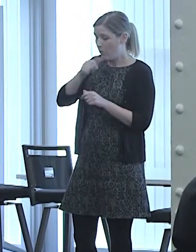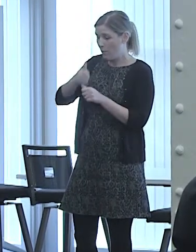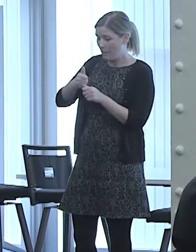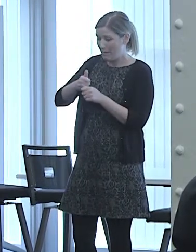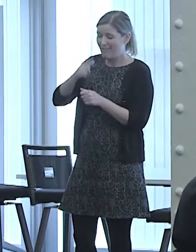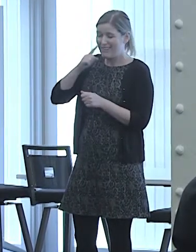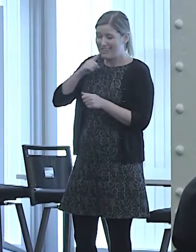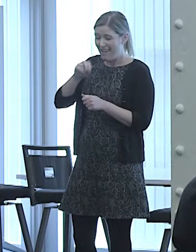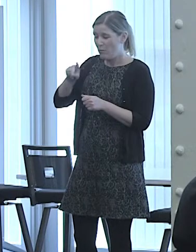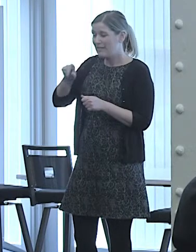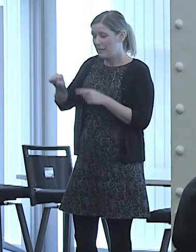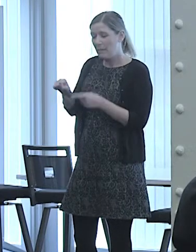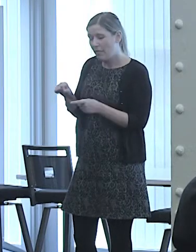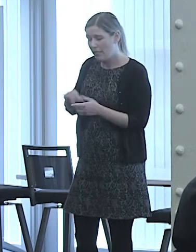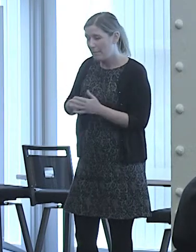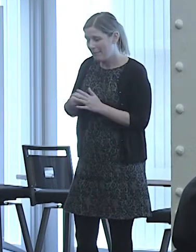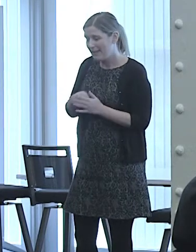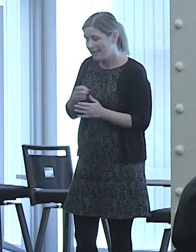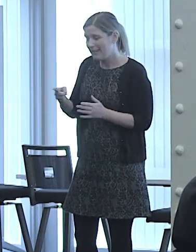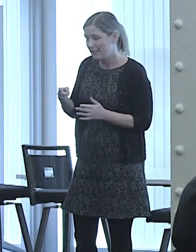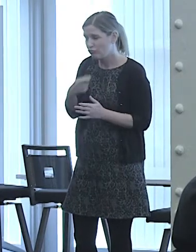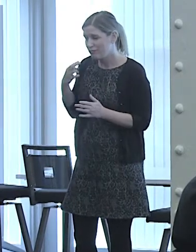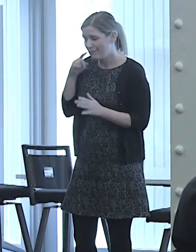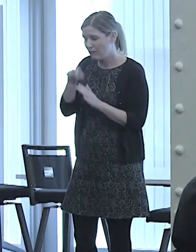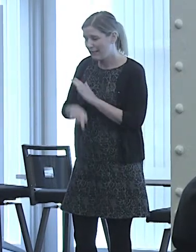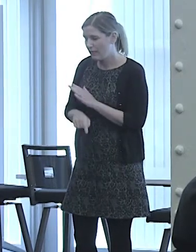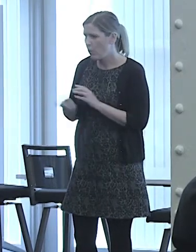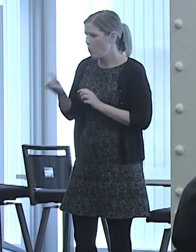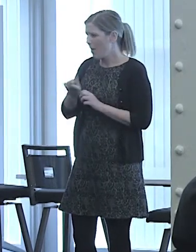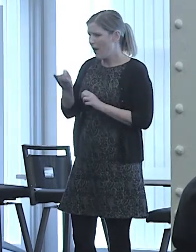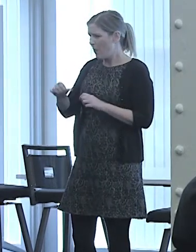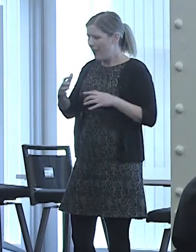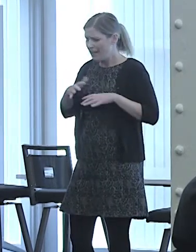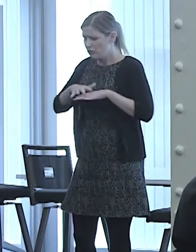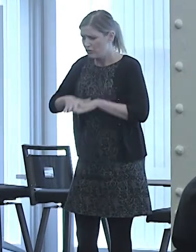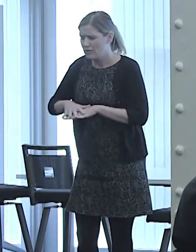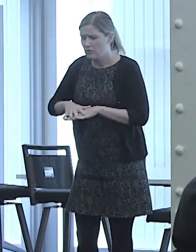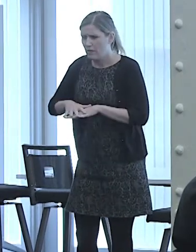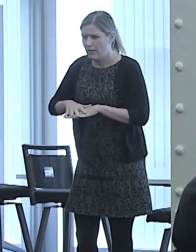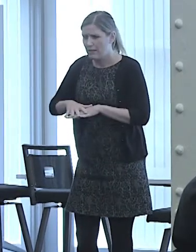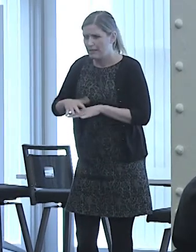Where is this intersectionality? That in institutions,